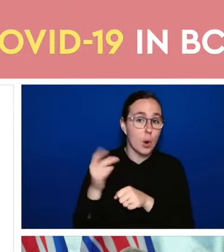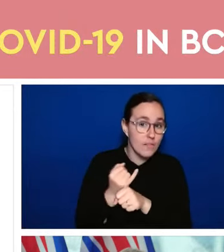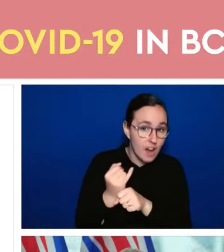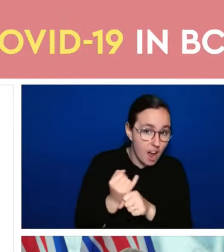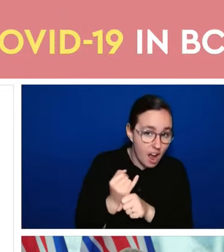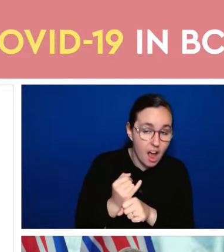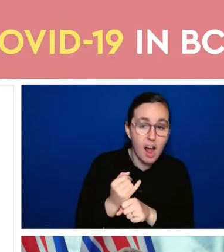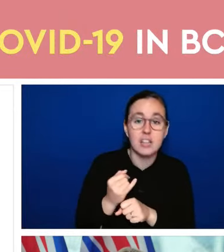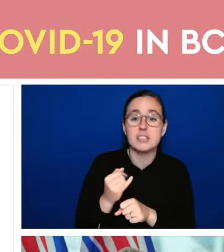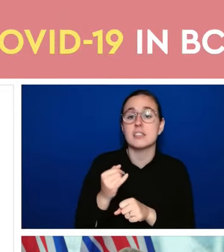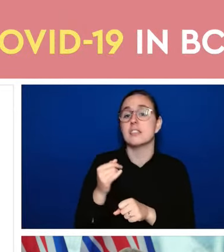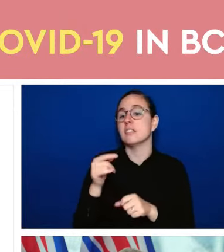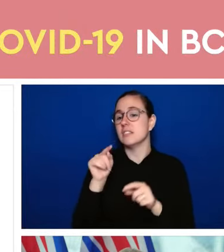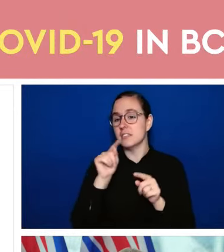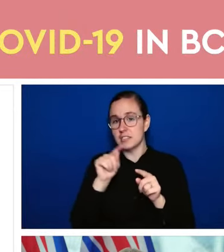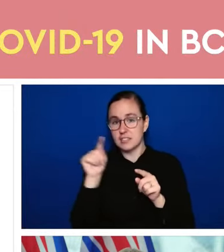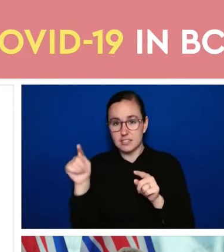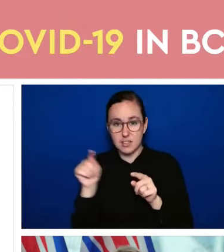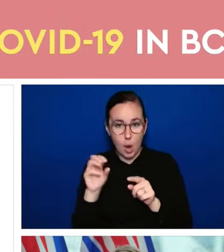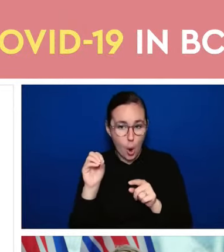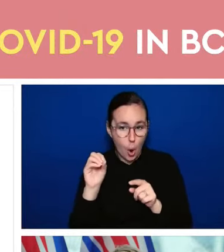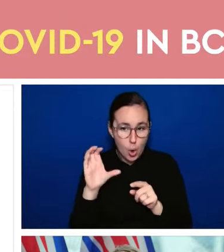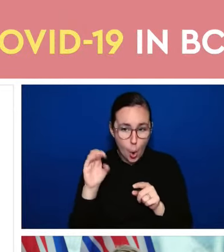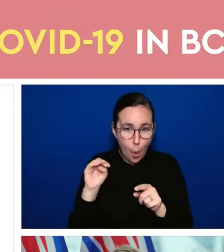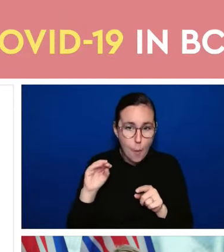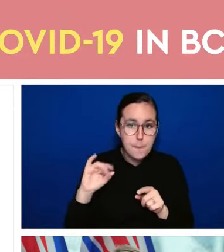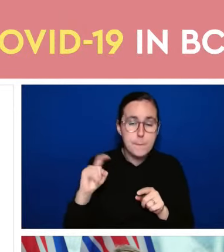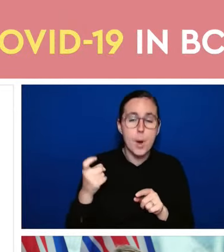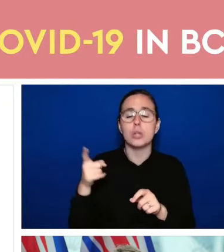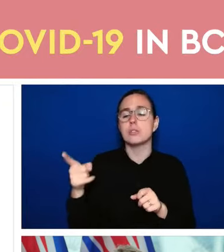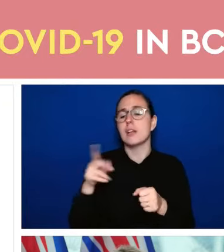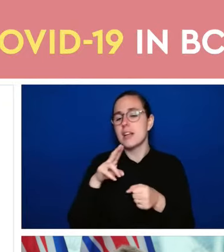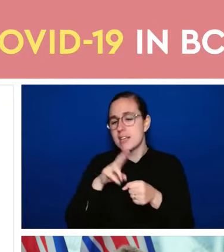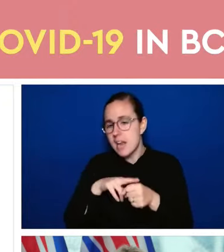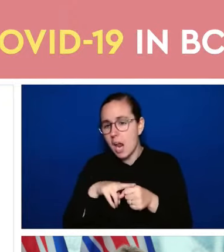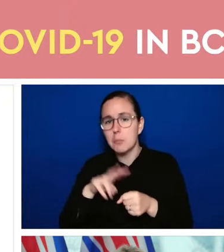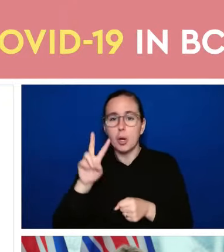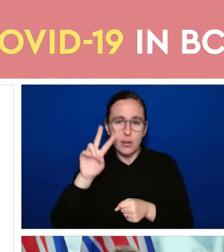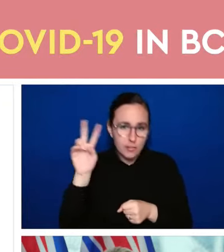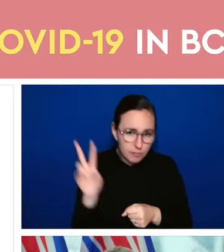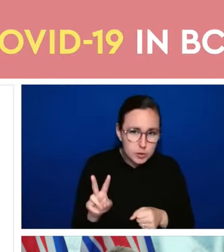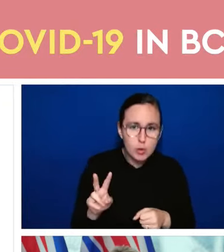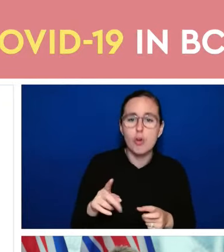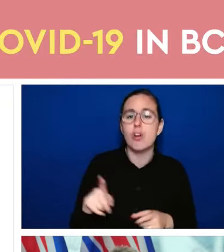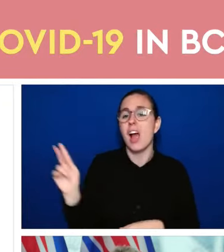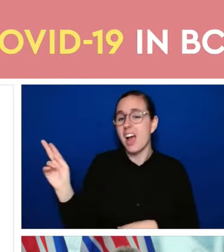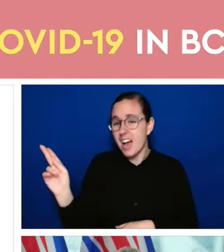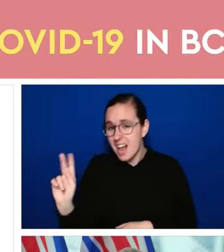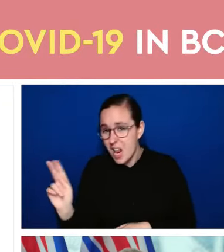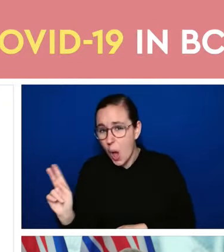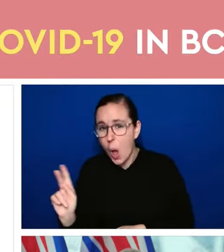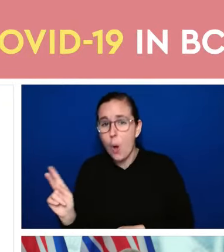the next few weeks. As well as colonia Nelson Kamloops by the